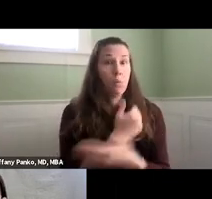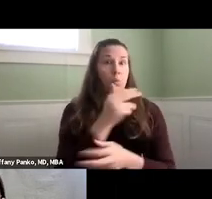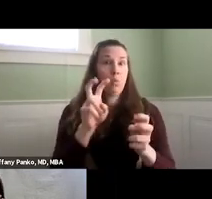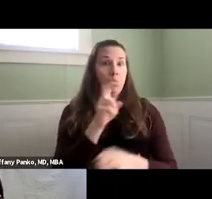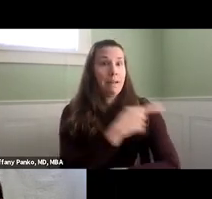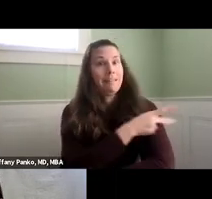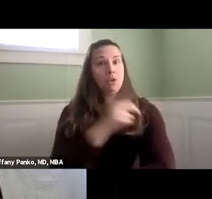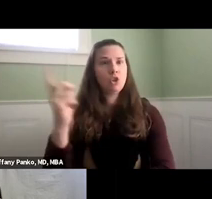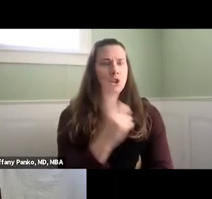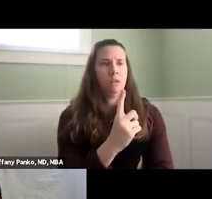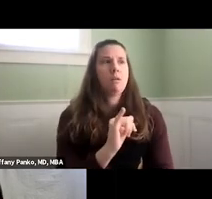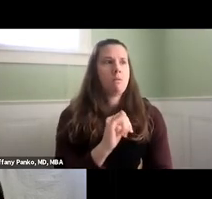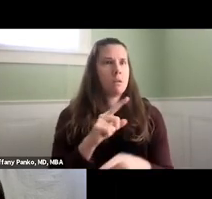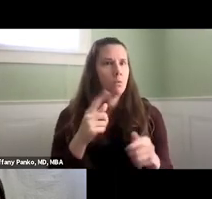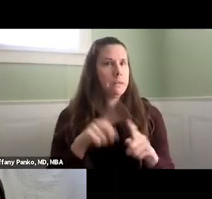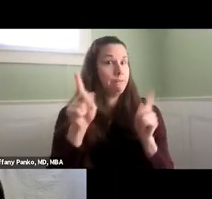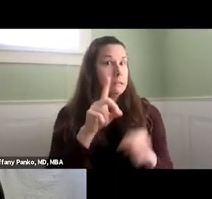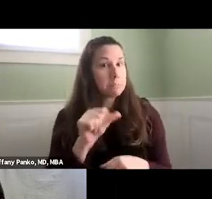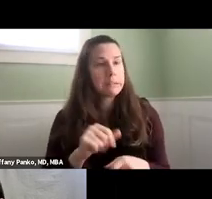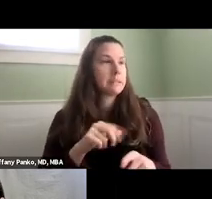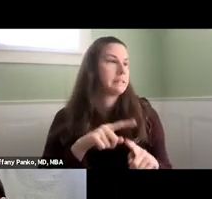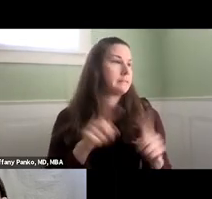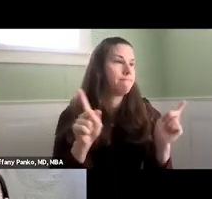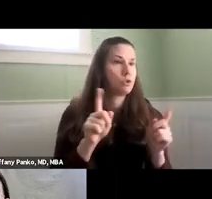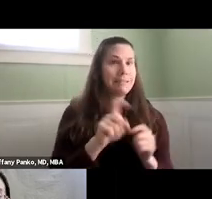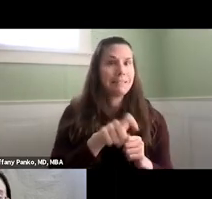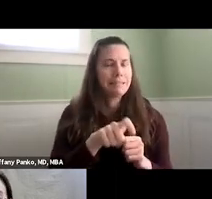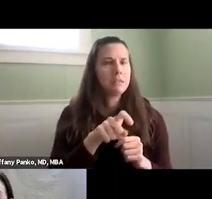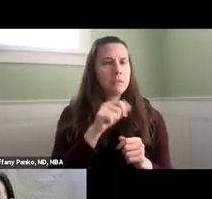Having an understanding of cultural humility, especially when your first meeting a patient